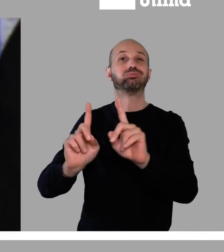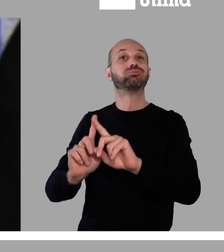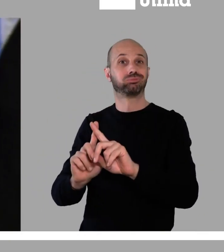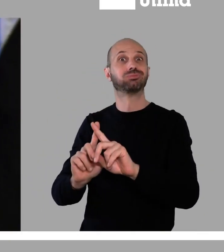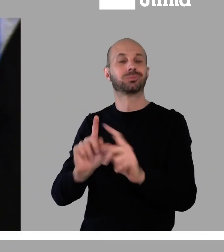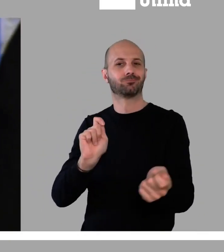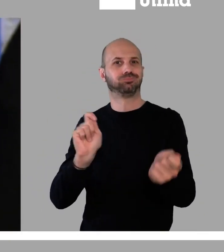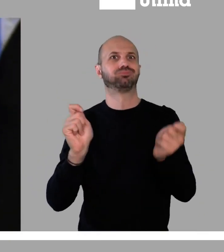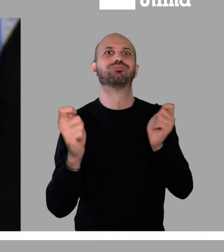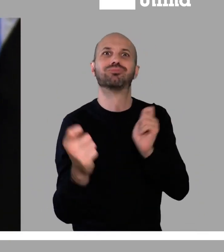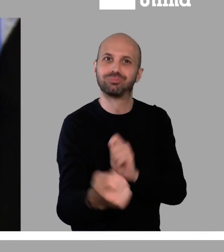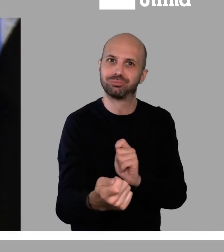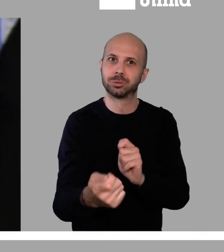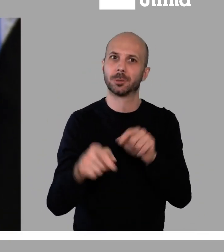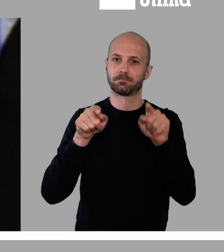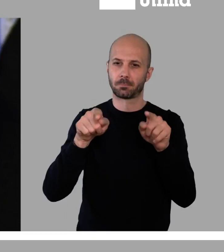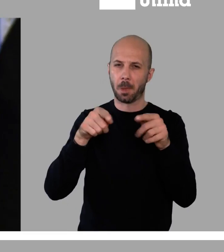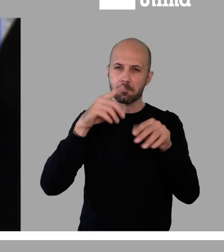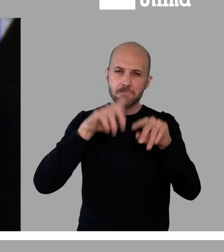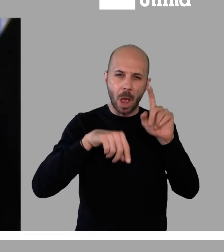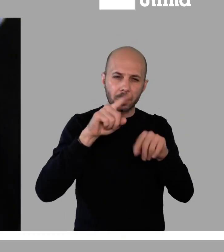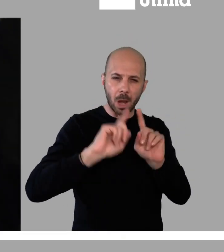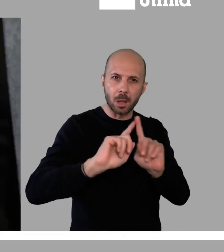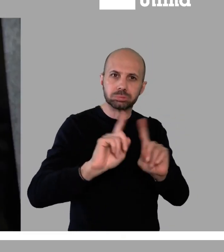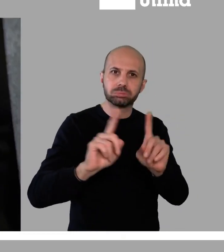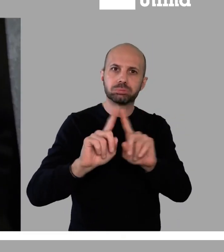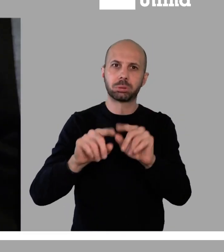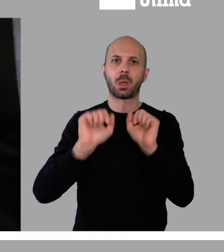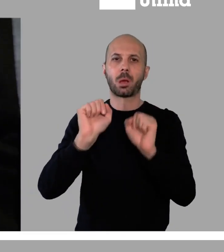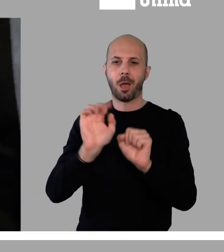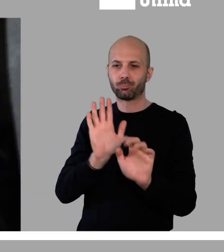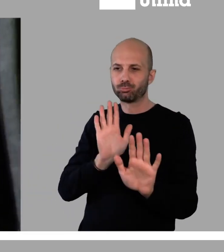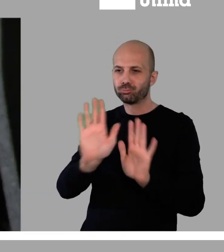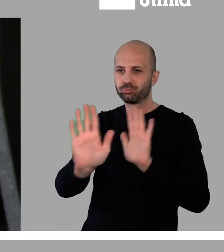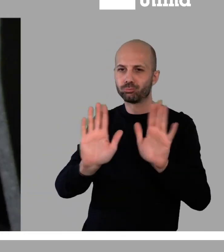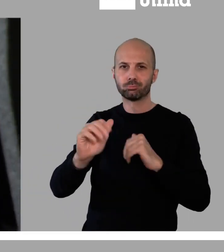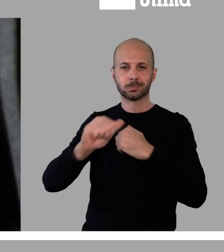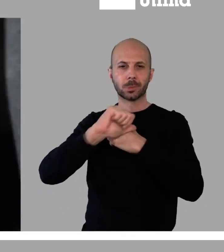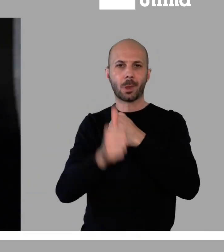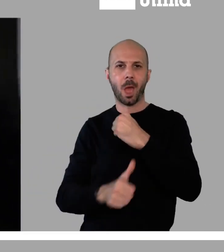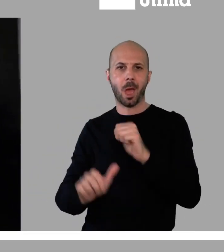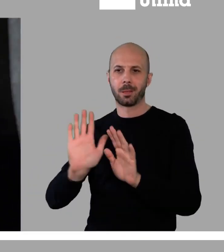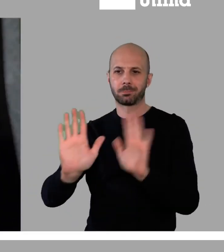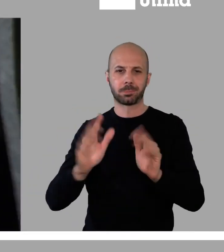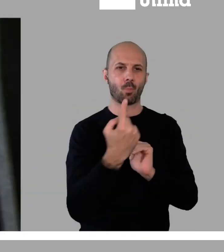and also the difference between a polished and smooth surface